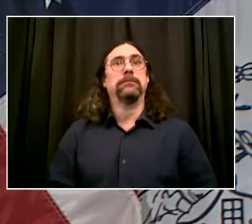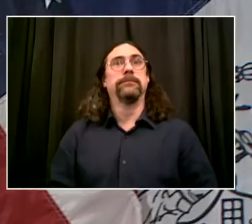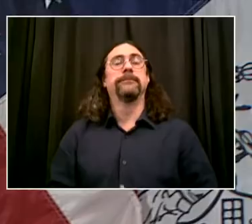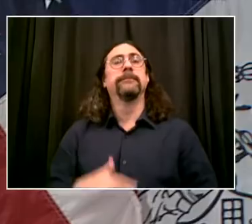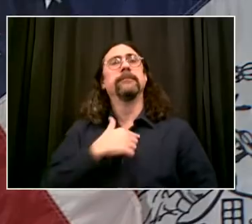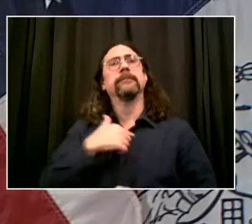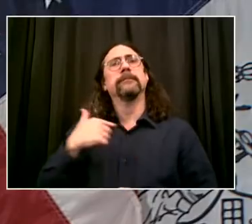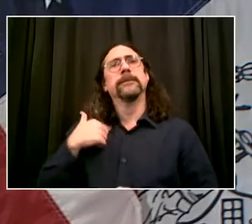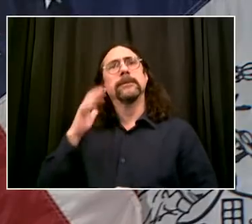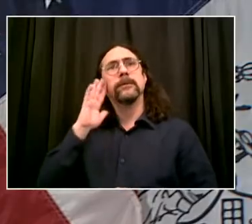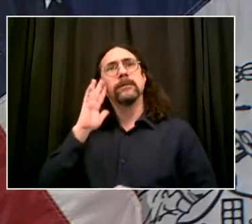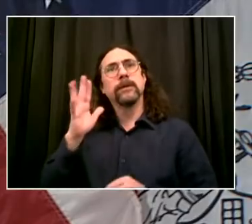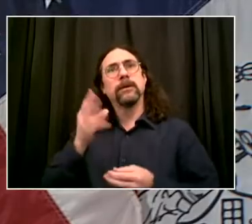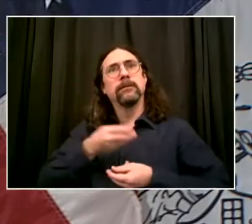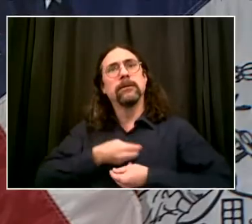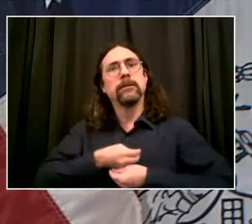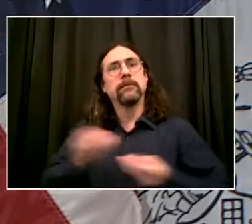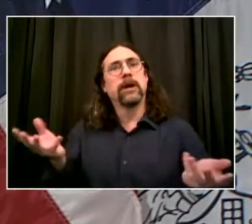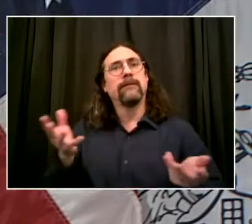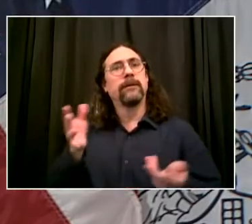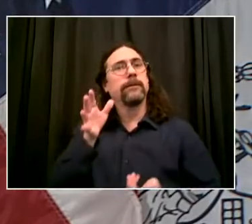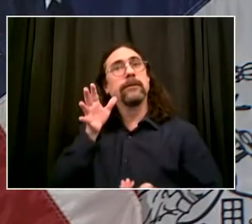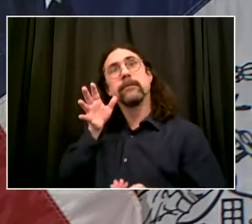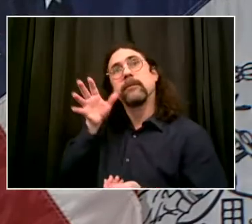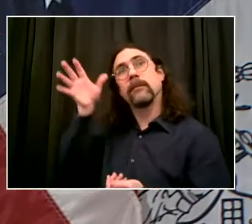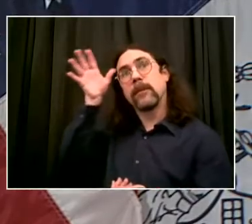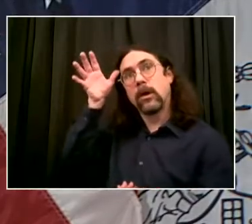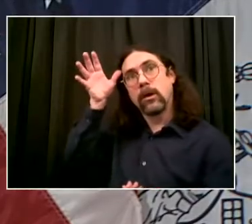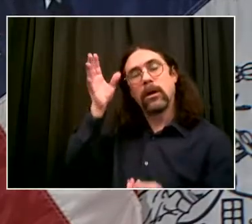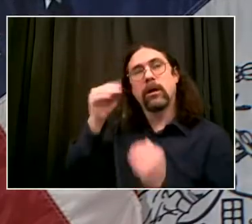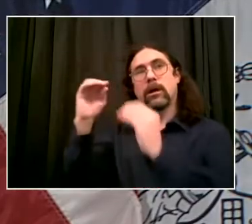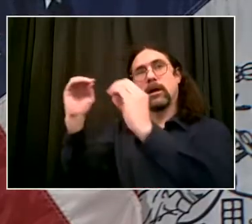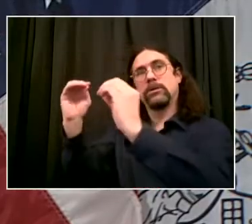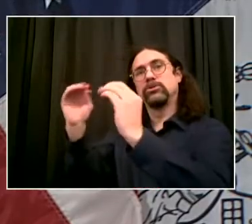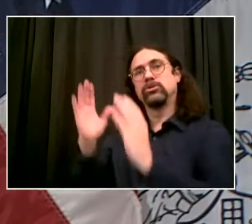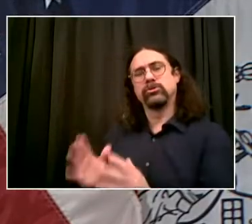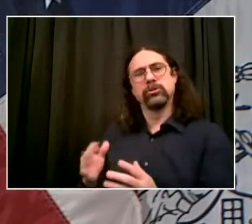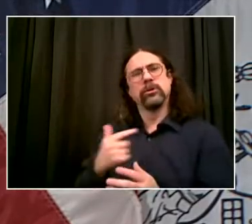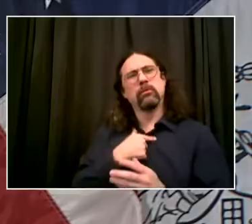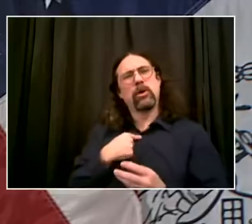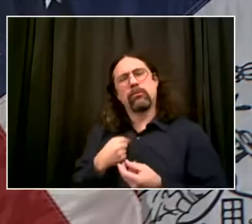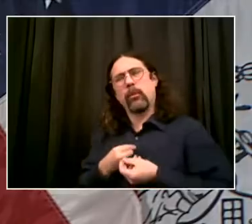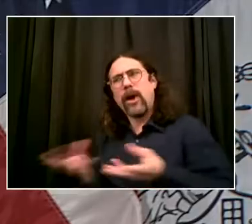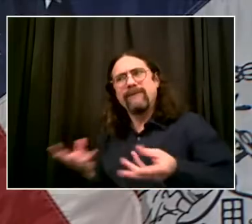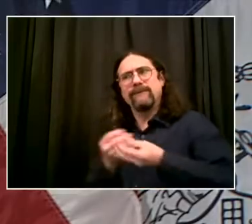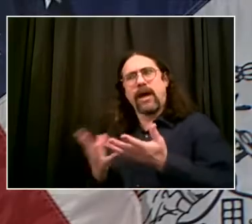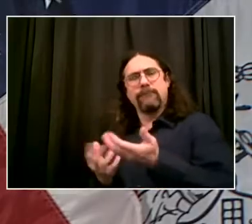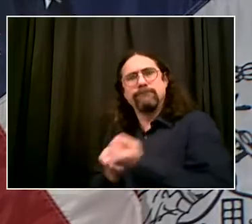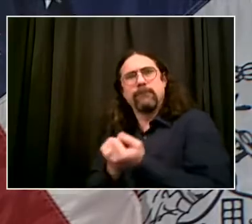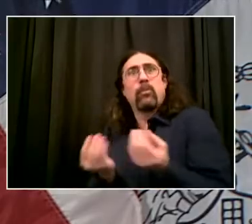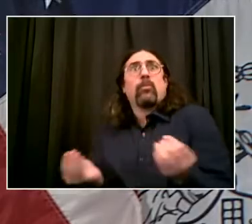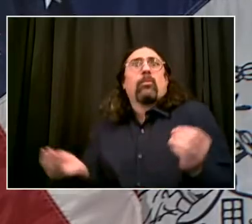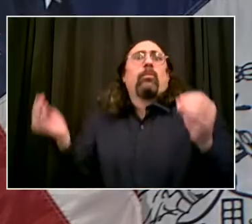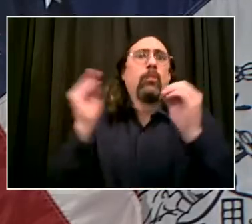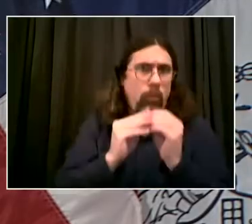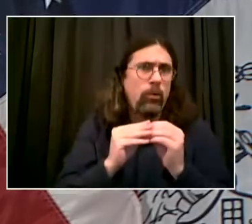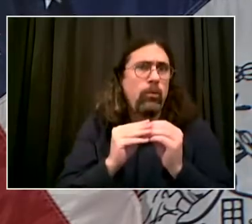WE NEED TO ADDRESS THE TRAUMA THEY HAVE GONE TOTO ANDND BRING NEW TOOLS TO BEAR AS HETY Y